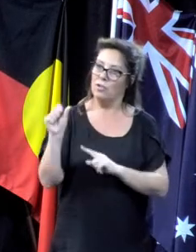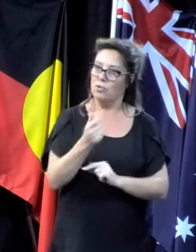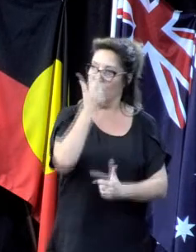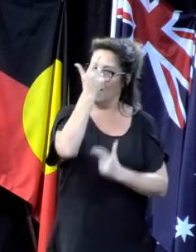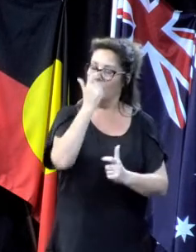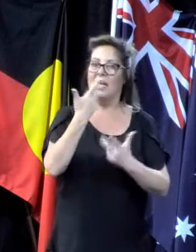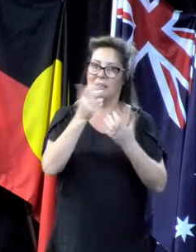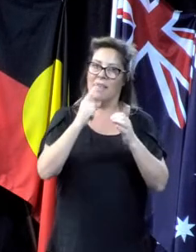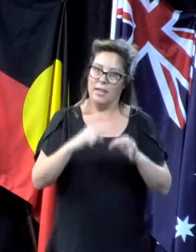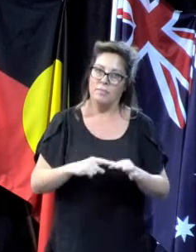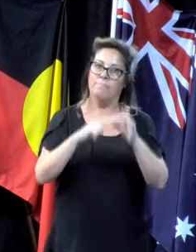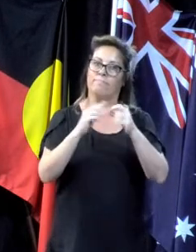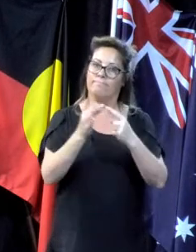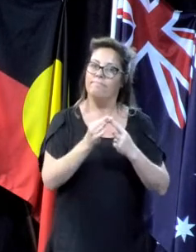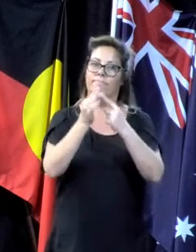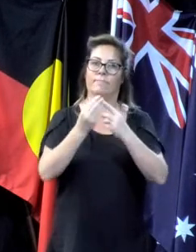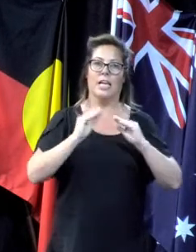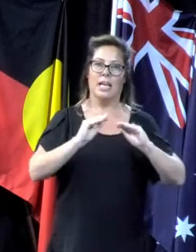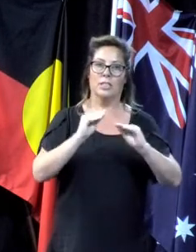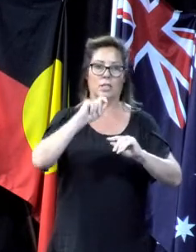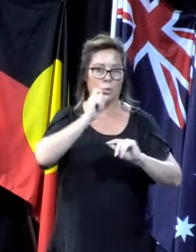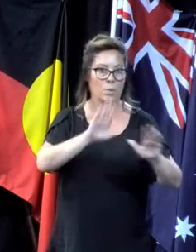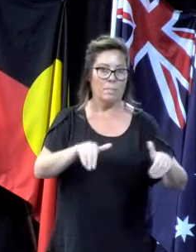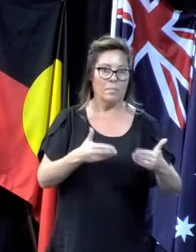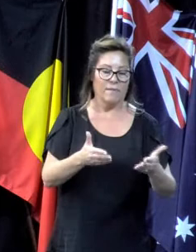This is a challenge, but a challenge that we don’t walk away from.